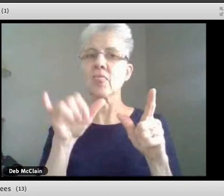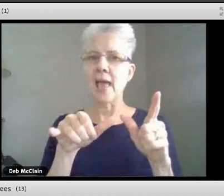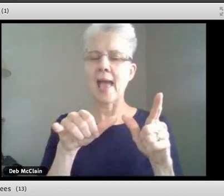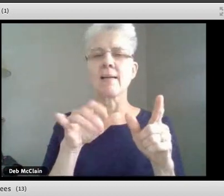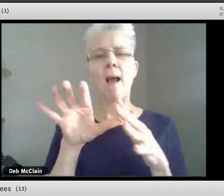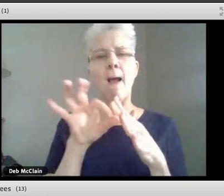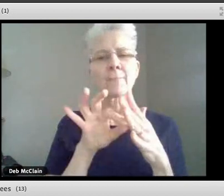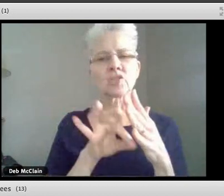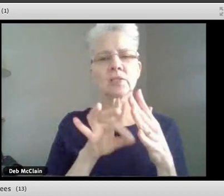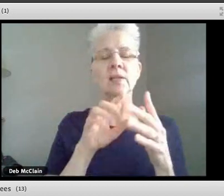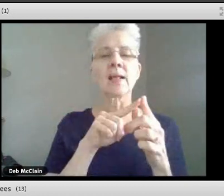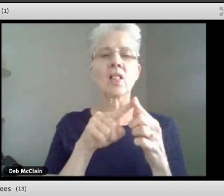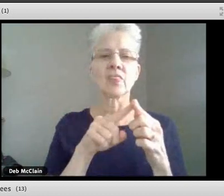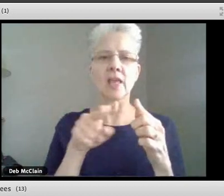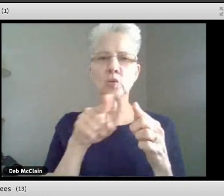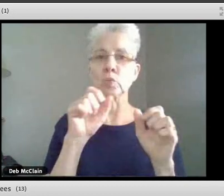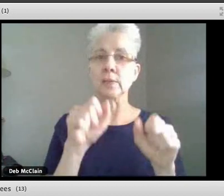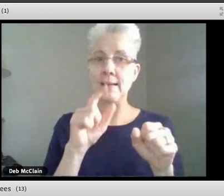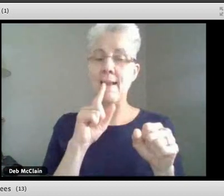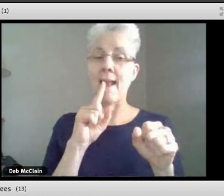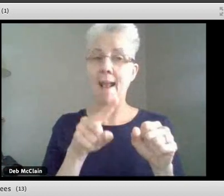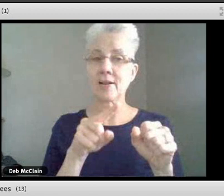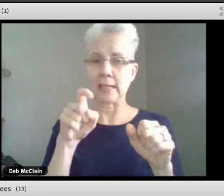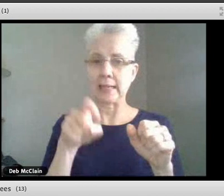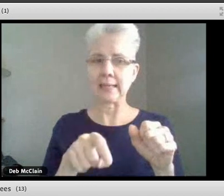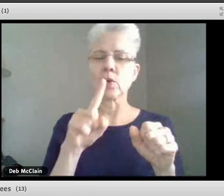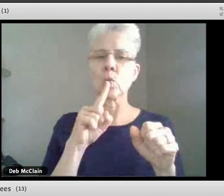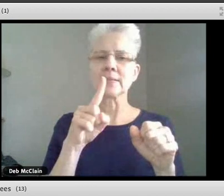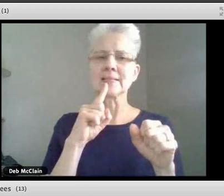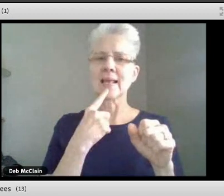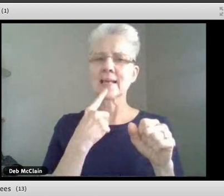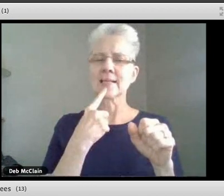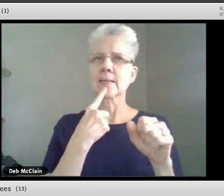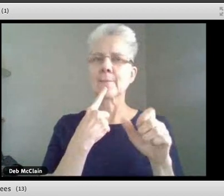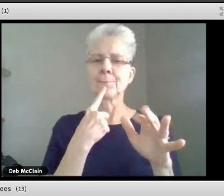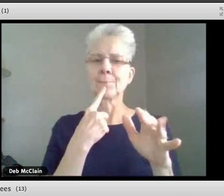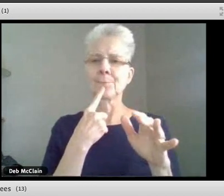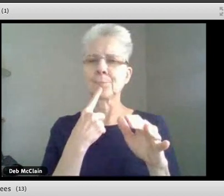Oh, shoot, it says multimedia for accessibility,